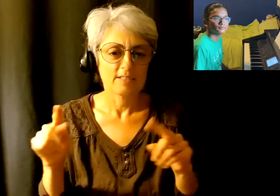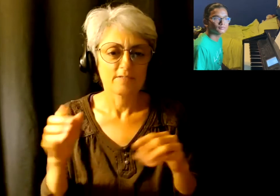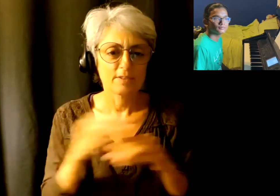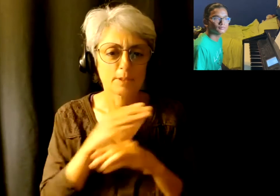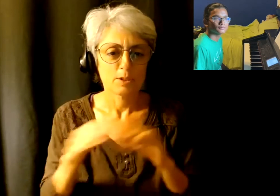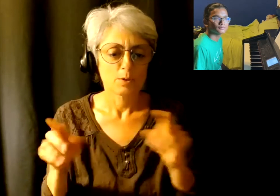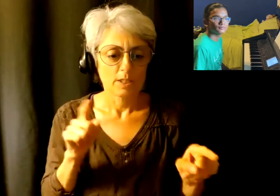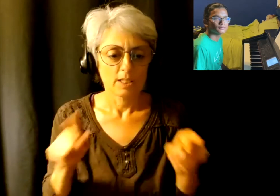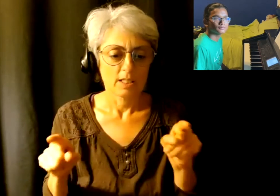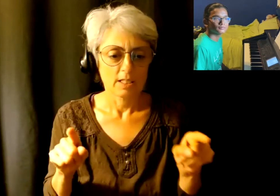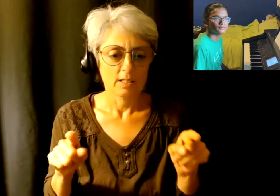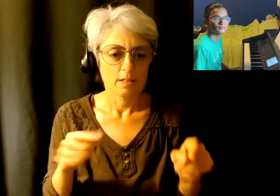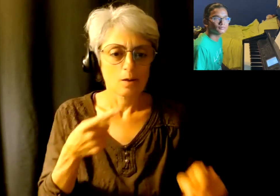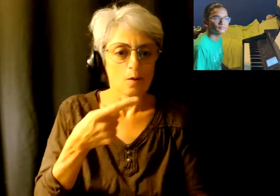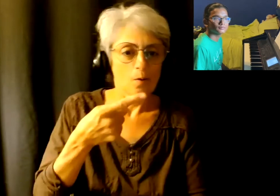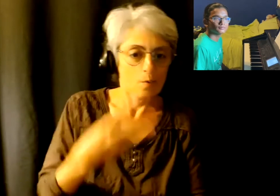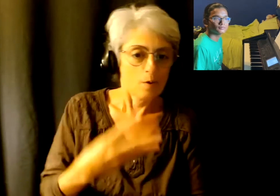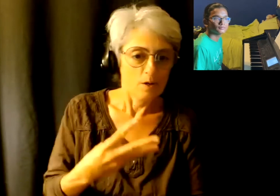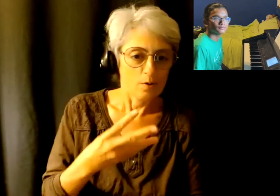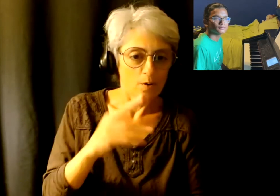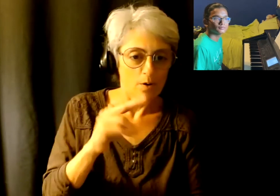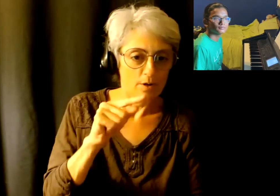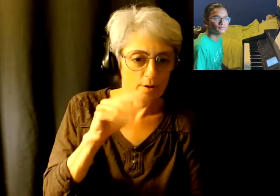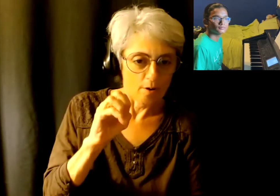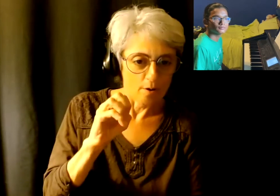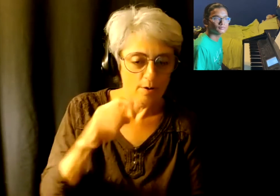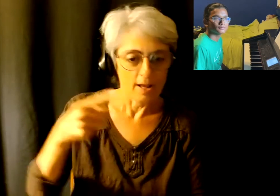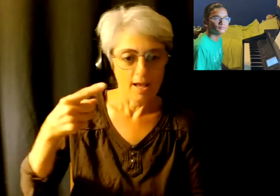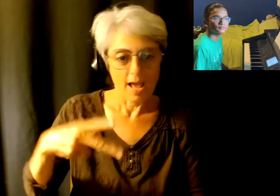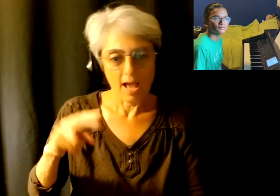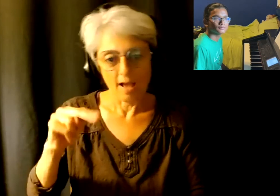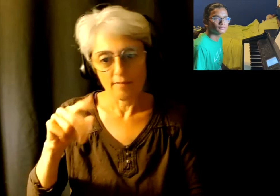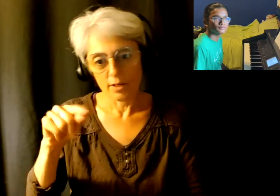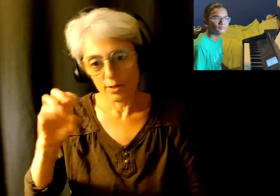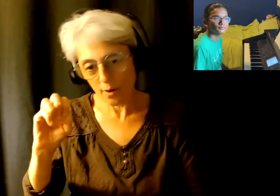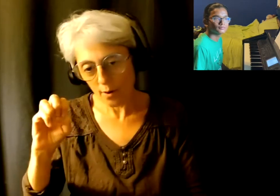a quarter note looks like and what a half note looks like in a whole note and stuff like that.